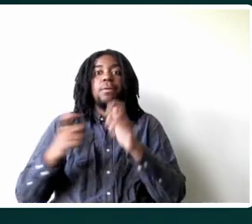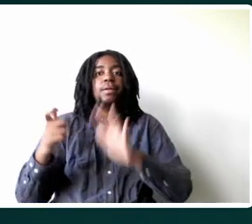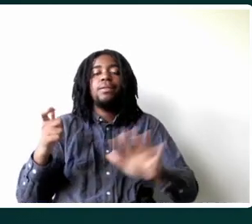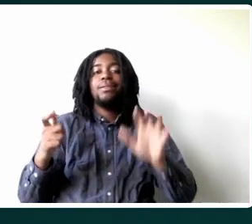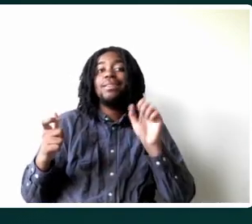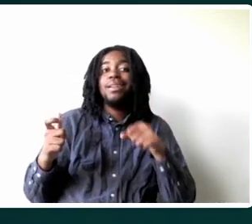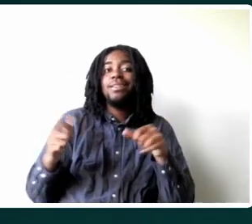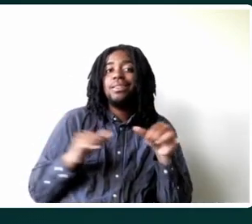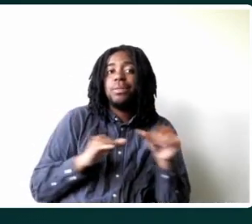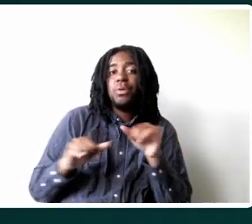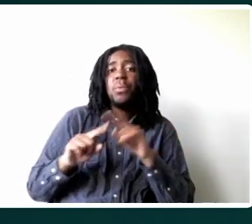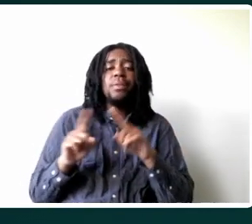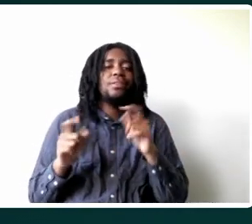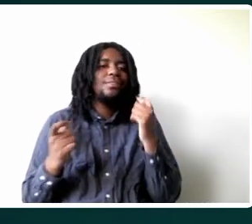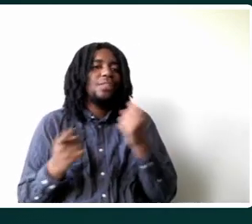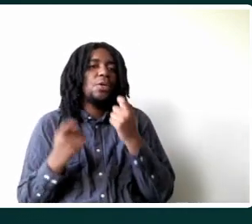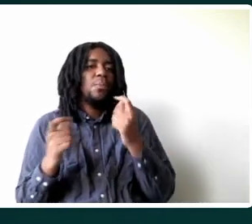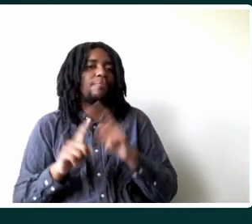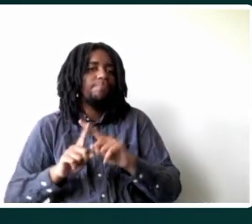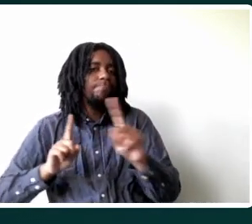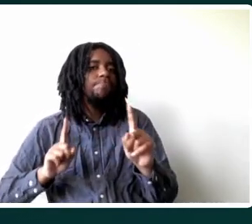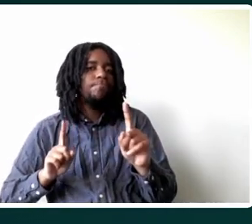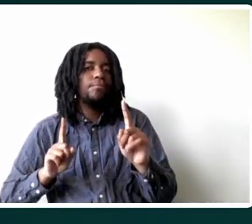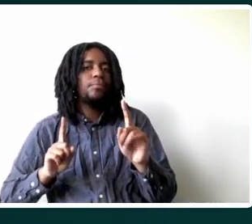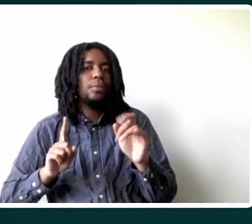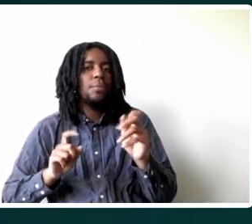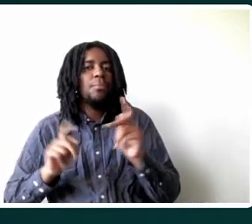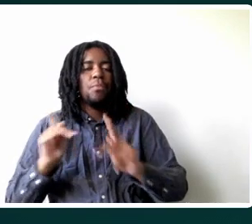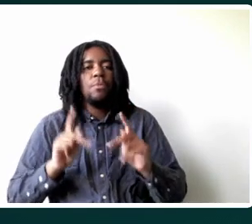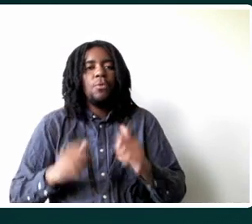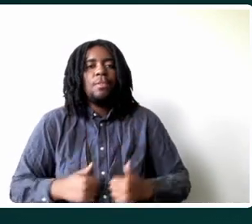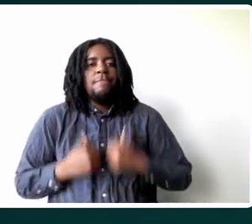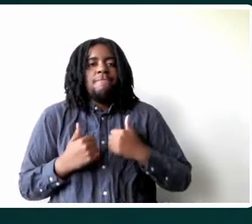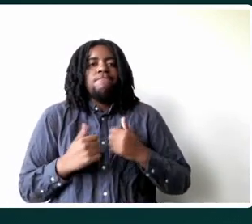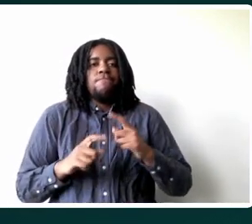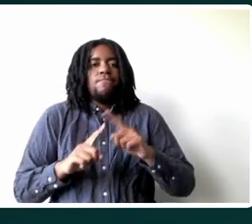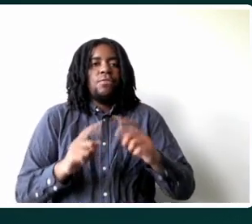differences and realize that folks live lives that are different from them and that's okay,